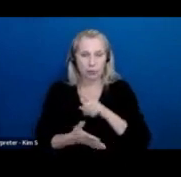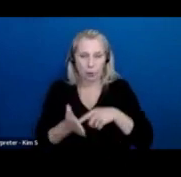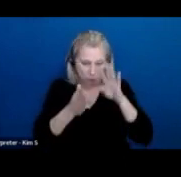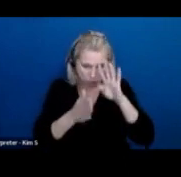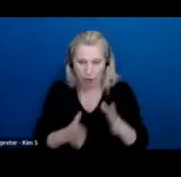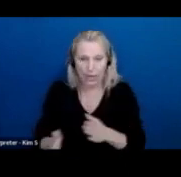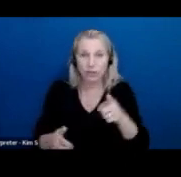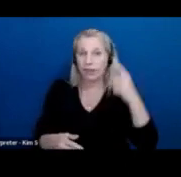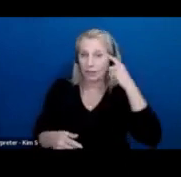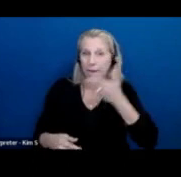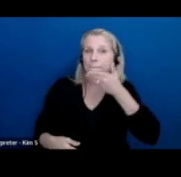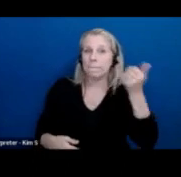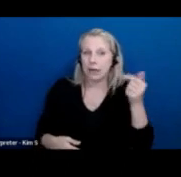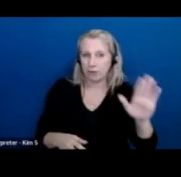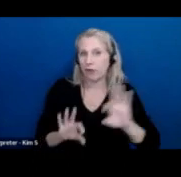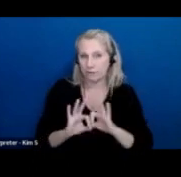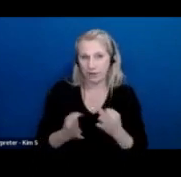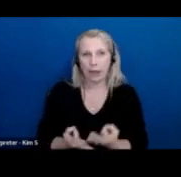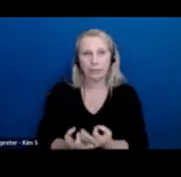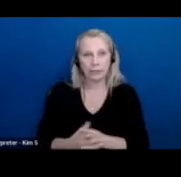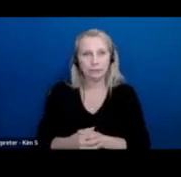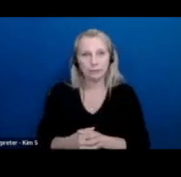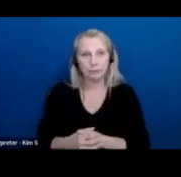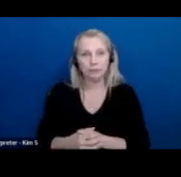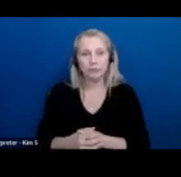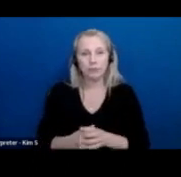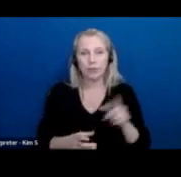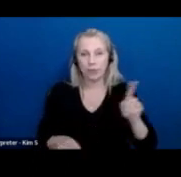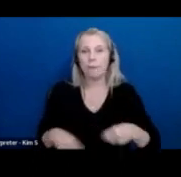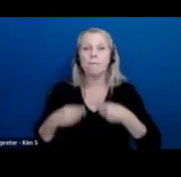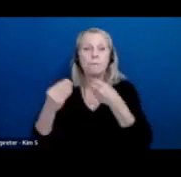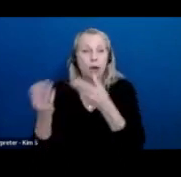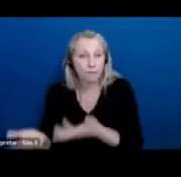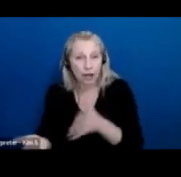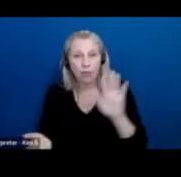they think are best for their families. And they're providing their voice in all of the